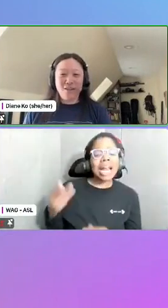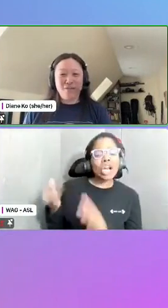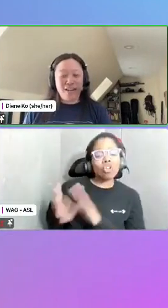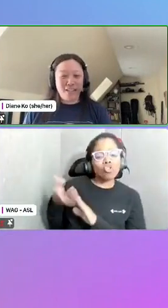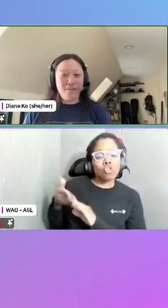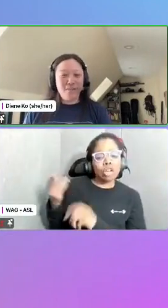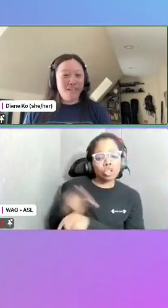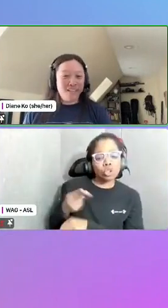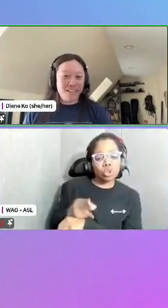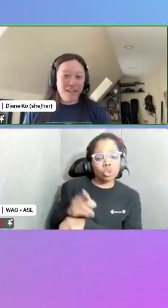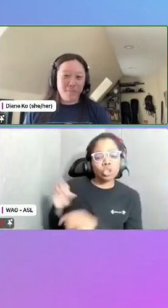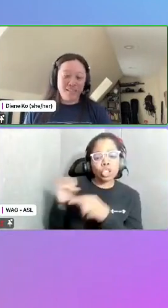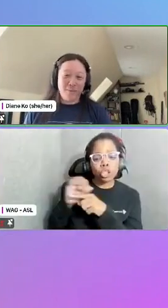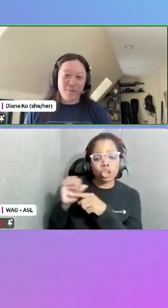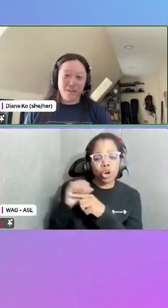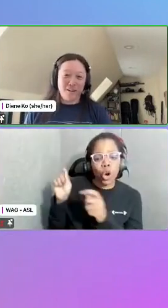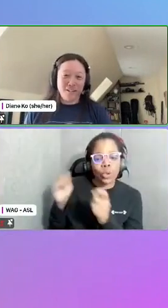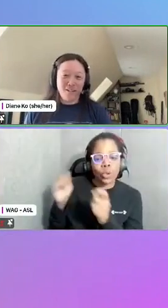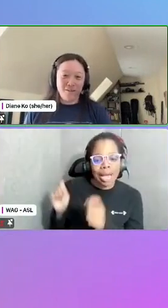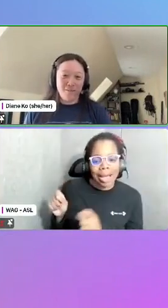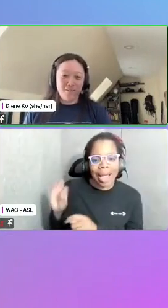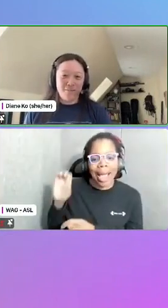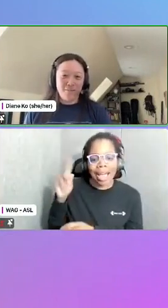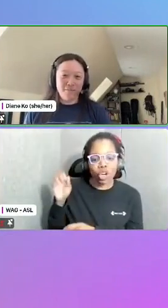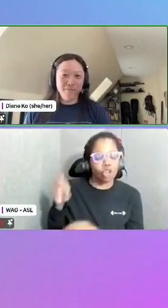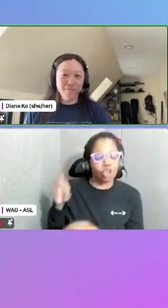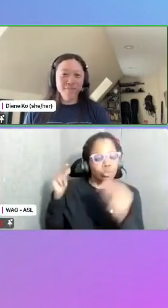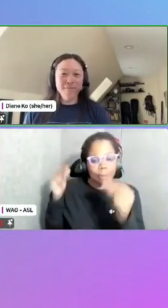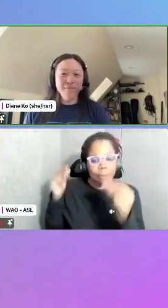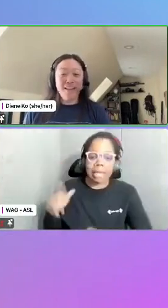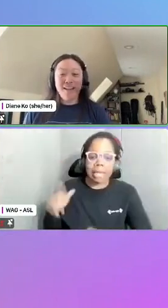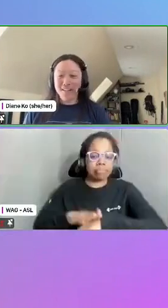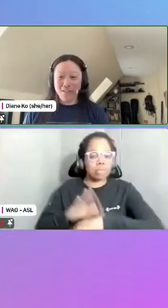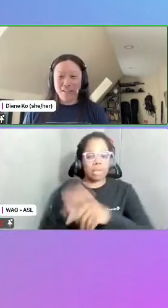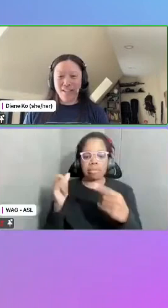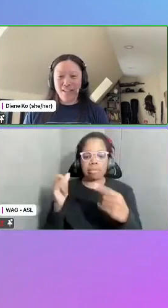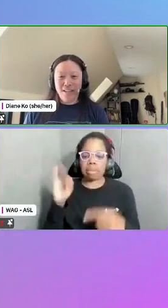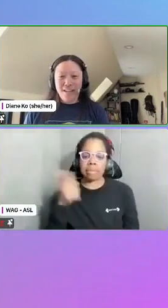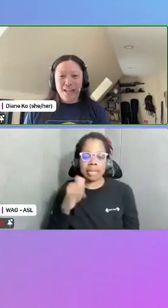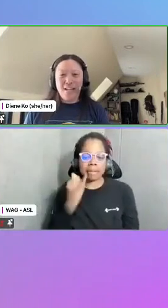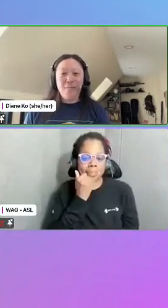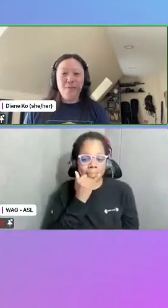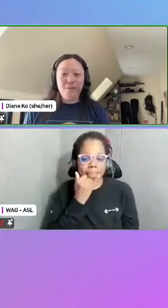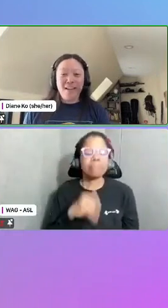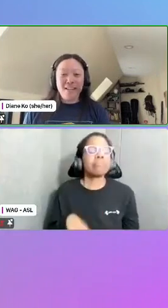props that were set. Here I need to separate children out from the other props so that it doesn't get spread onto